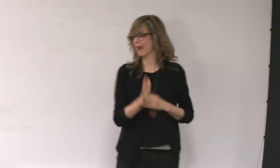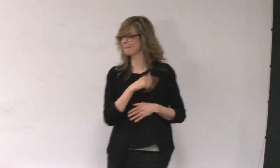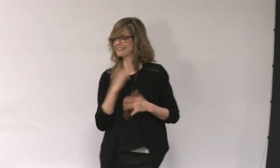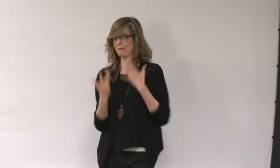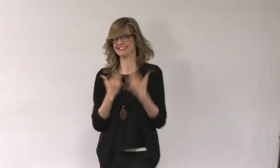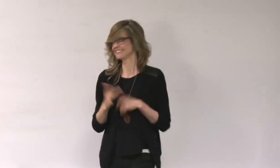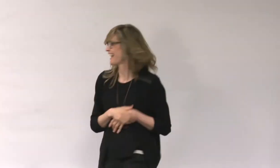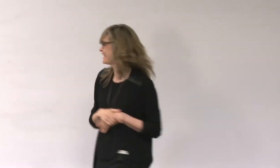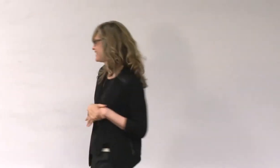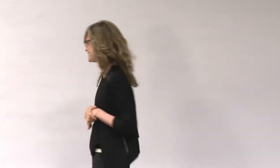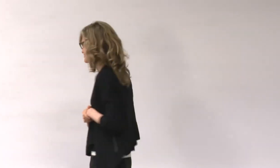SO, IT WAS EXCITING ALL AROUND.